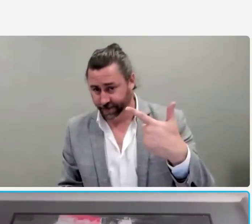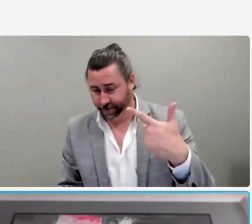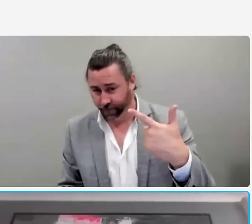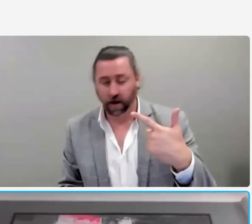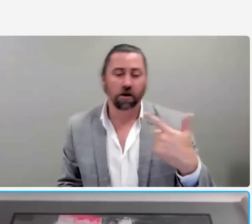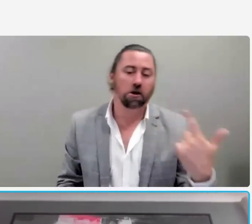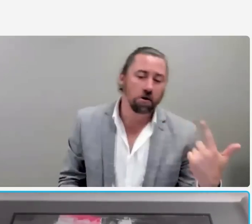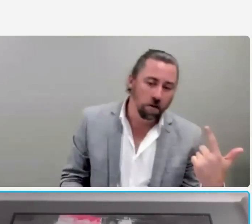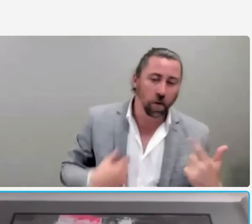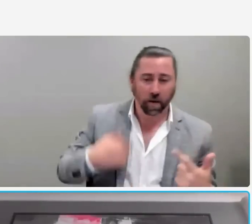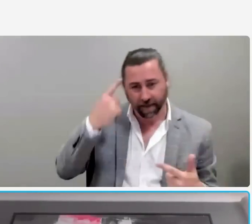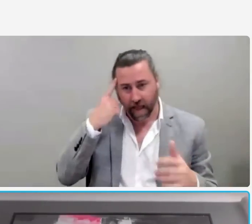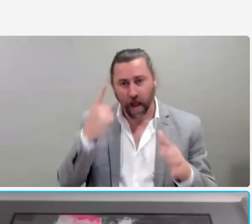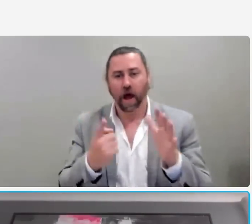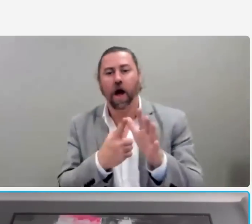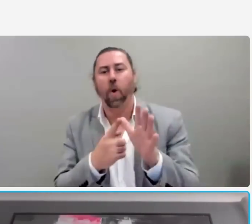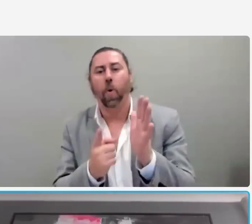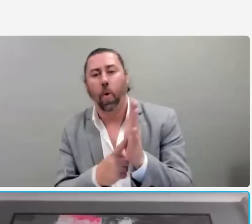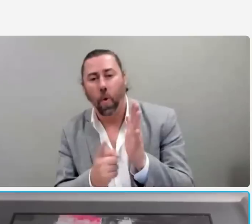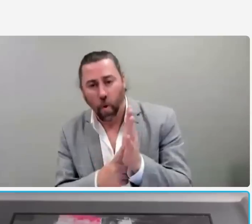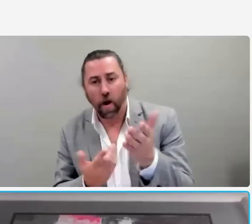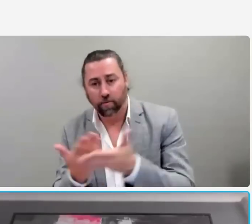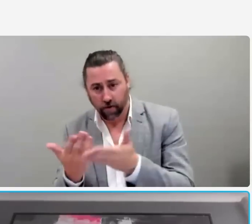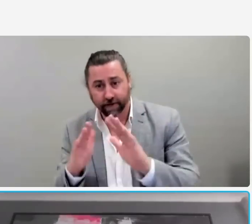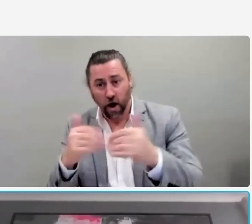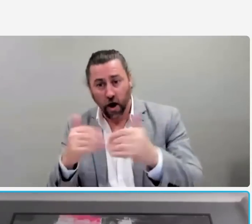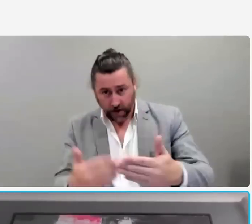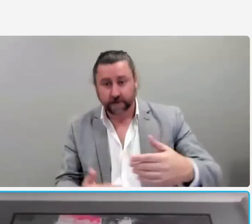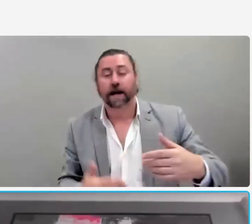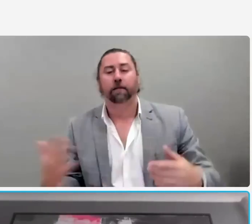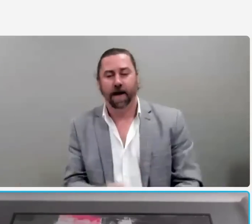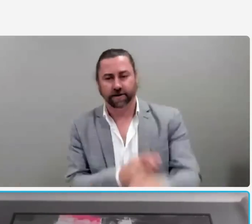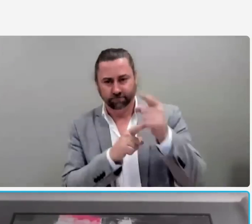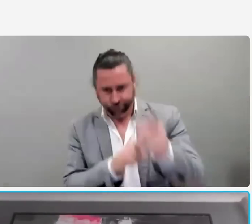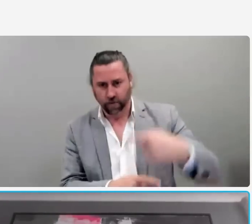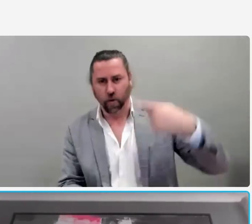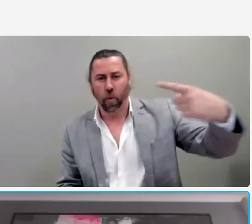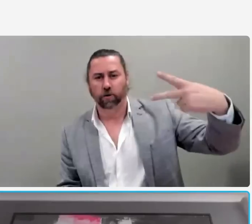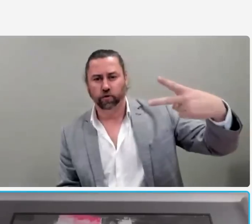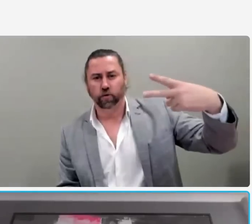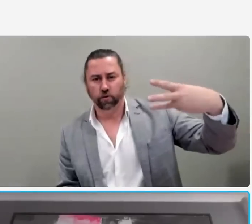providers would be subject to standards one to four and then some providers would also be required to